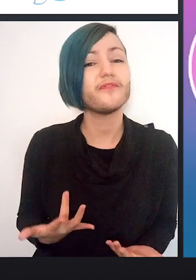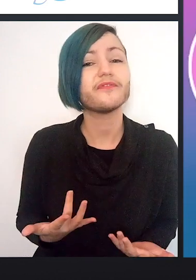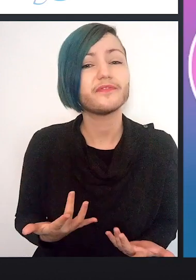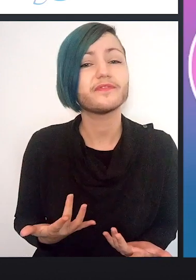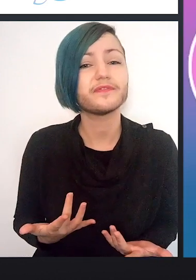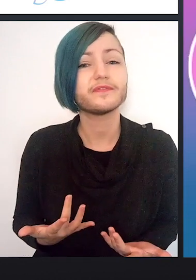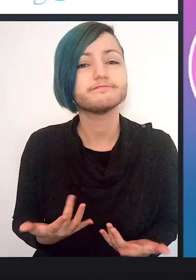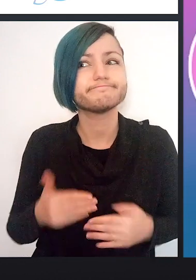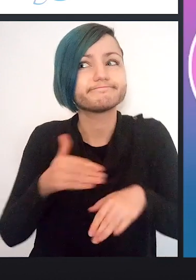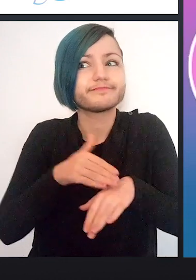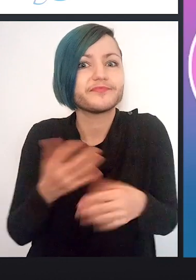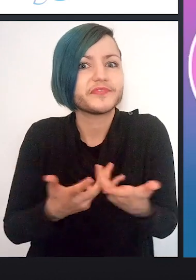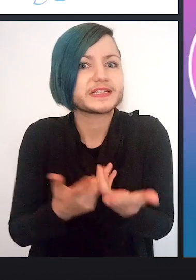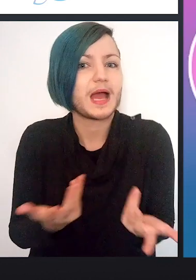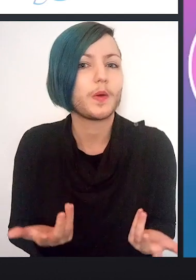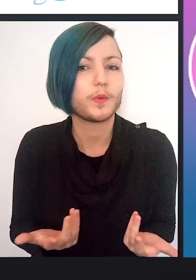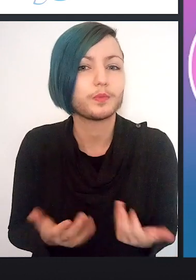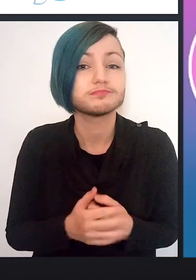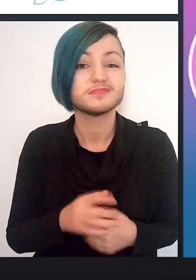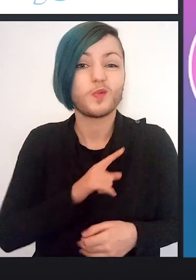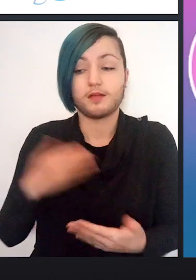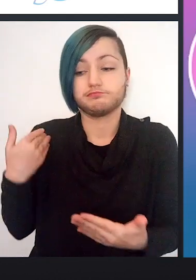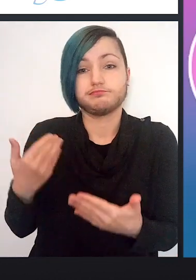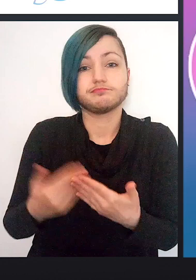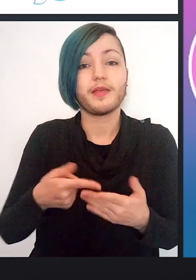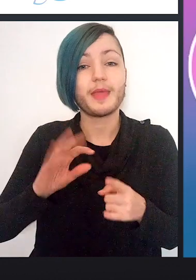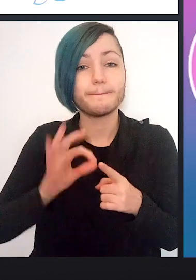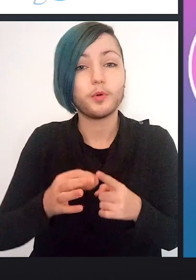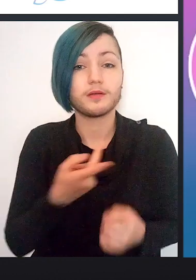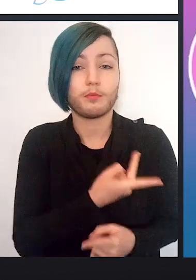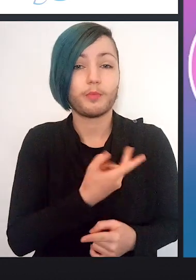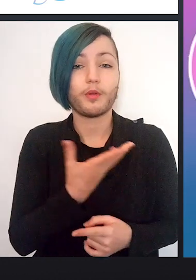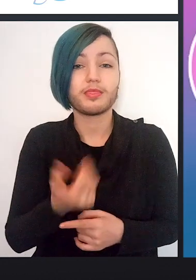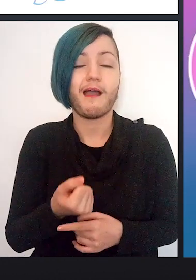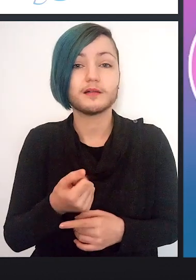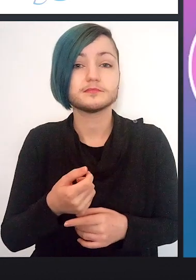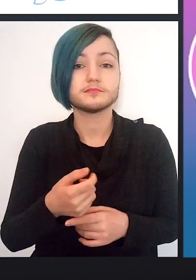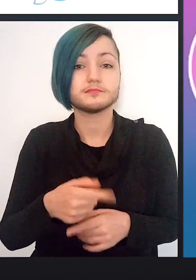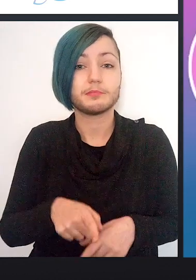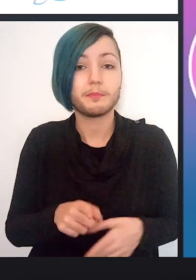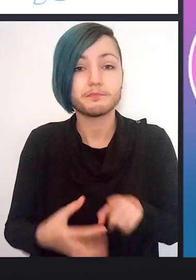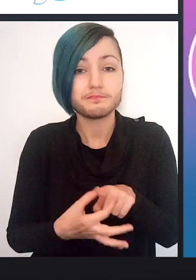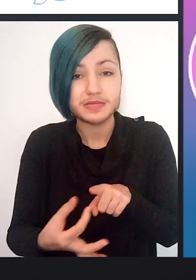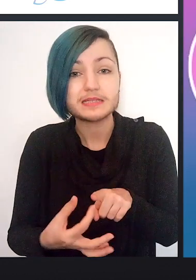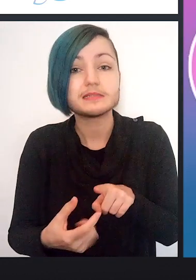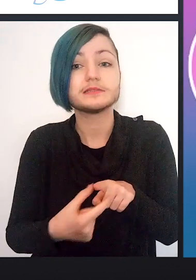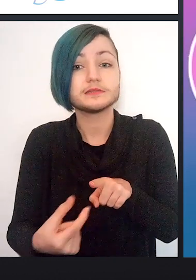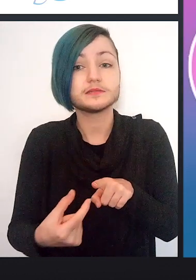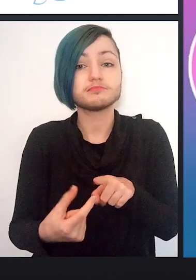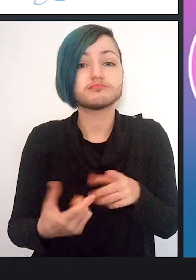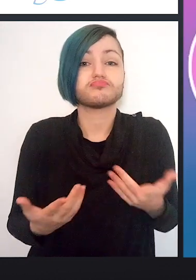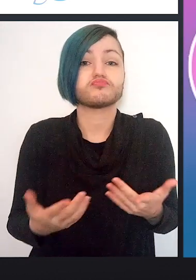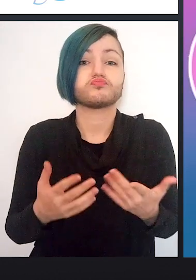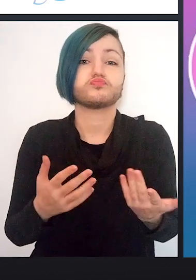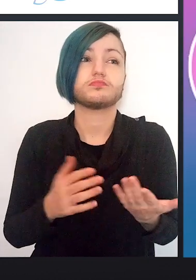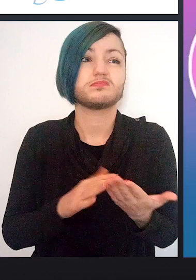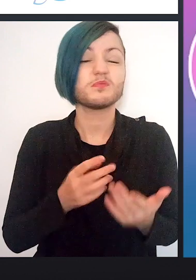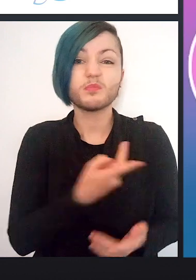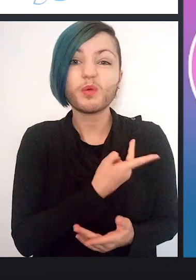Because obviously up to that point we both had male genitalia we were reasonably happy